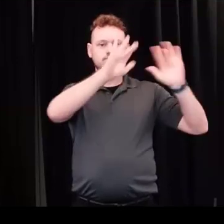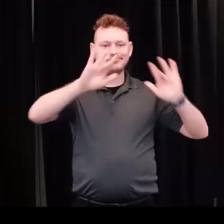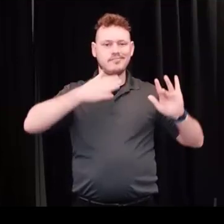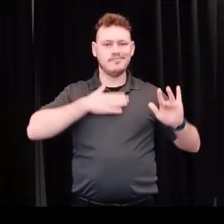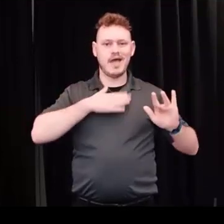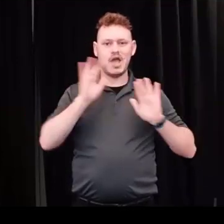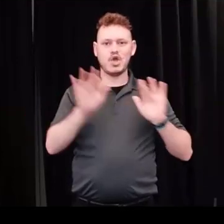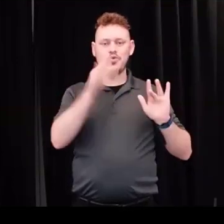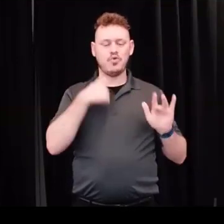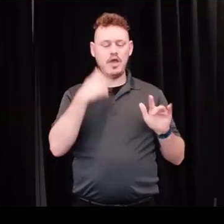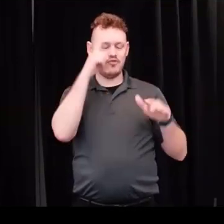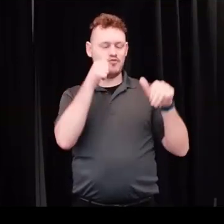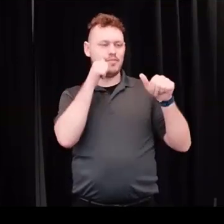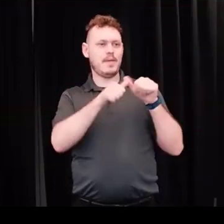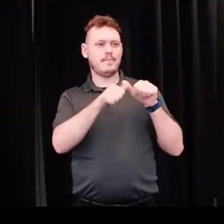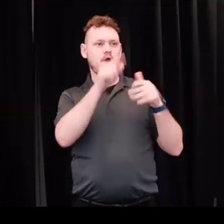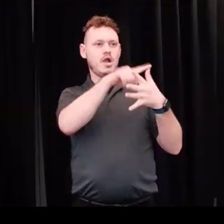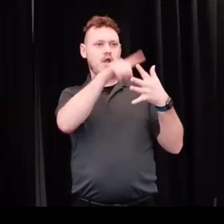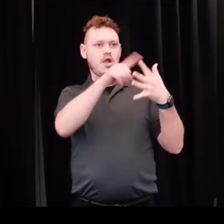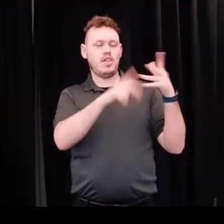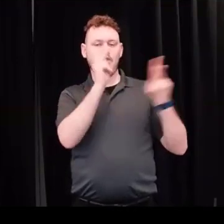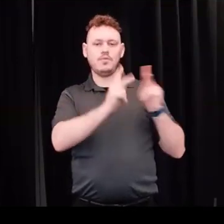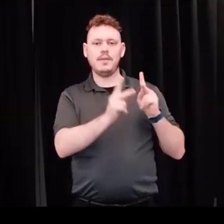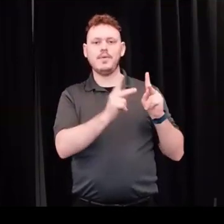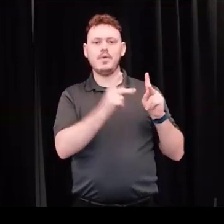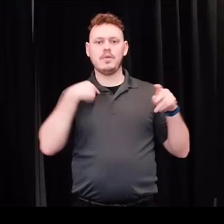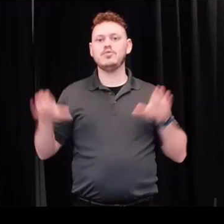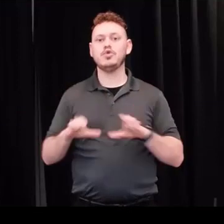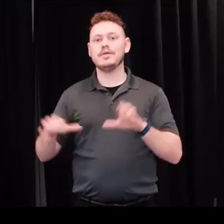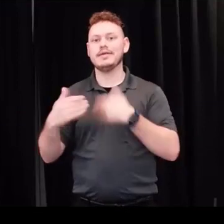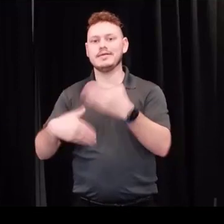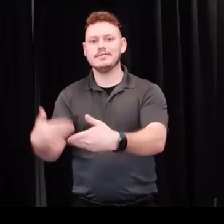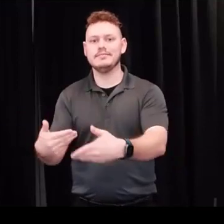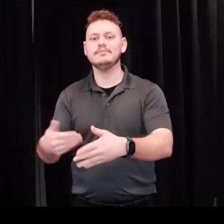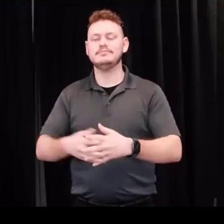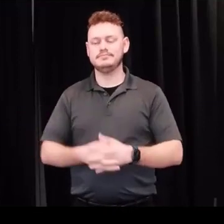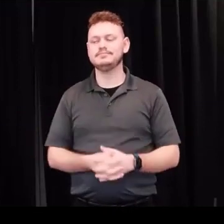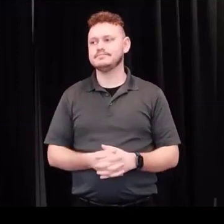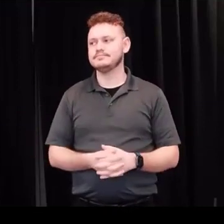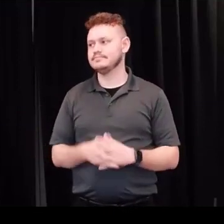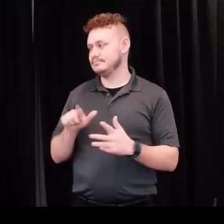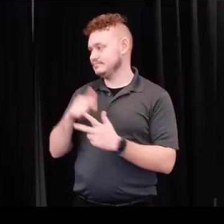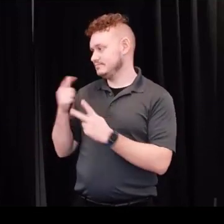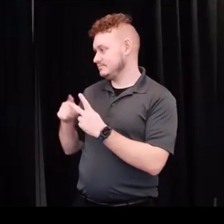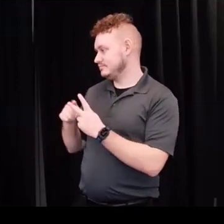I'm reminded of those individuals as I'm doing things. But Lindsay, what about you?